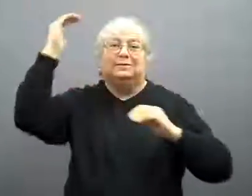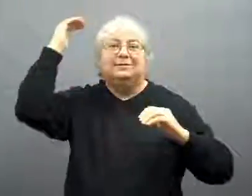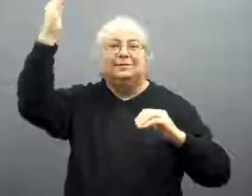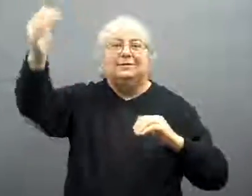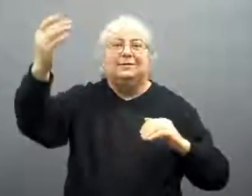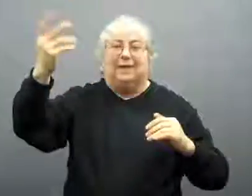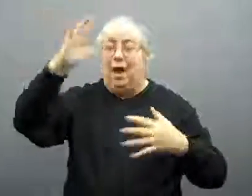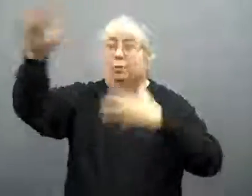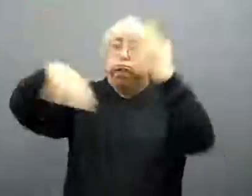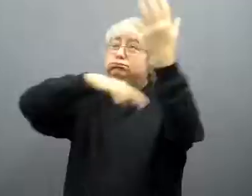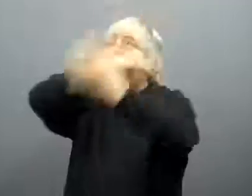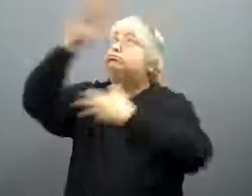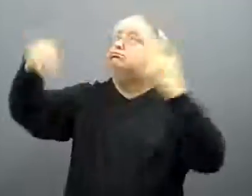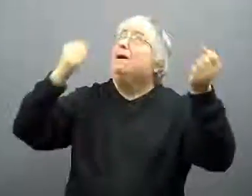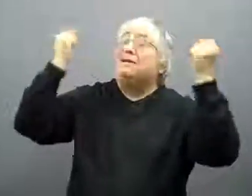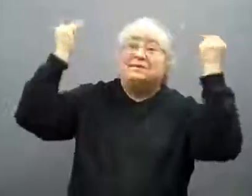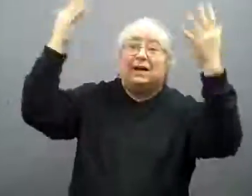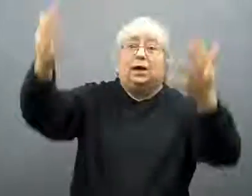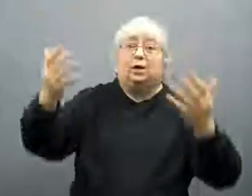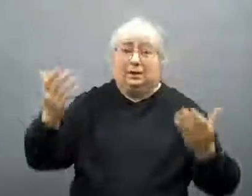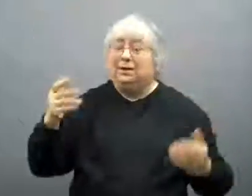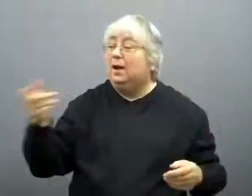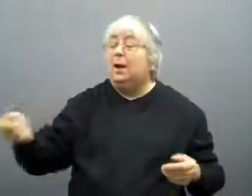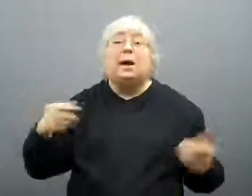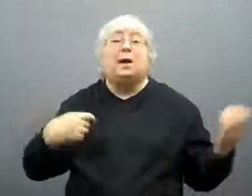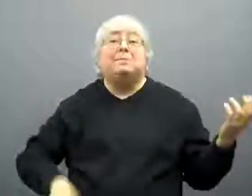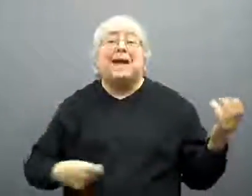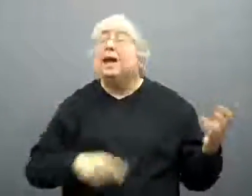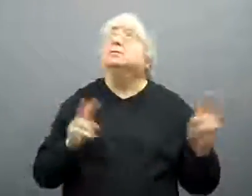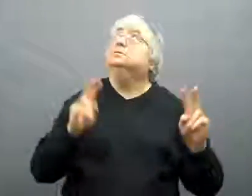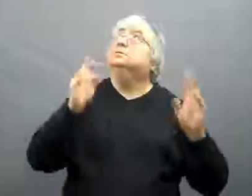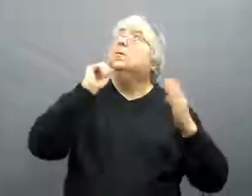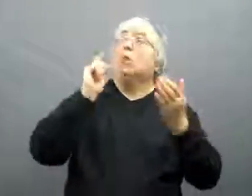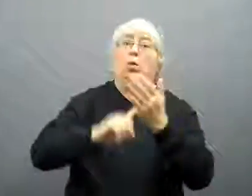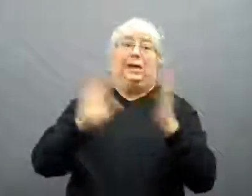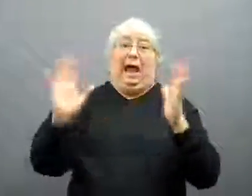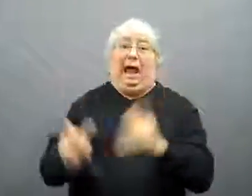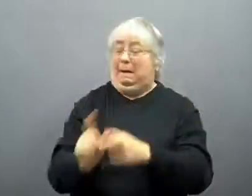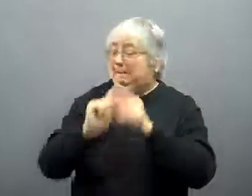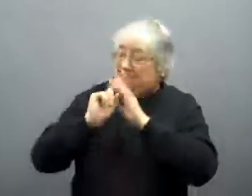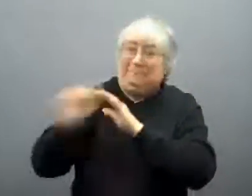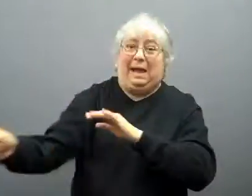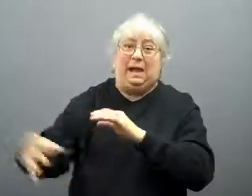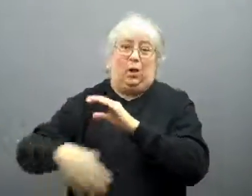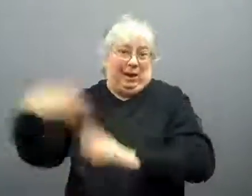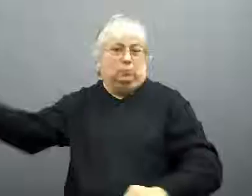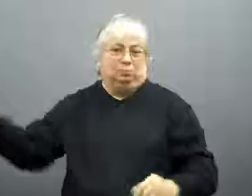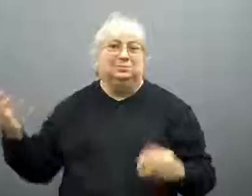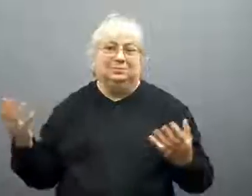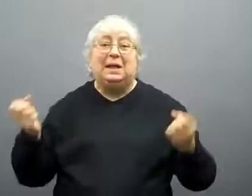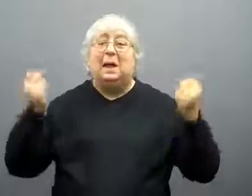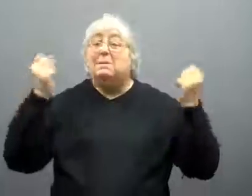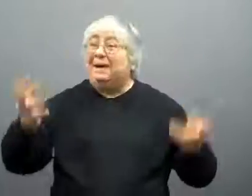The flames also produced smoke.